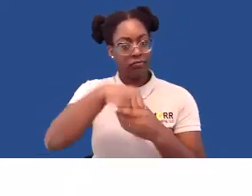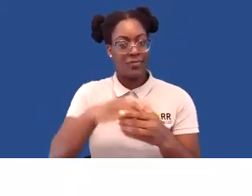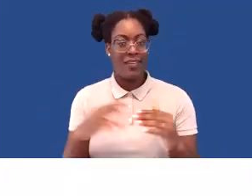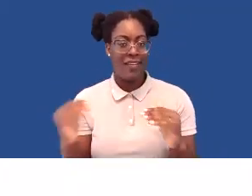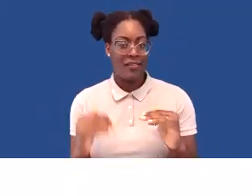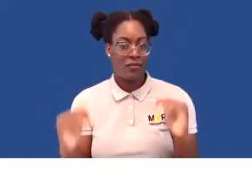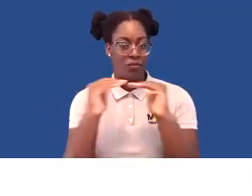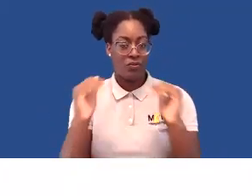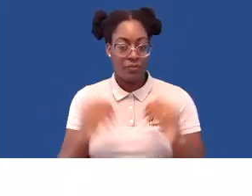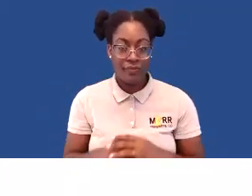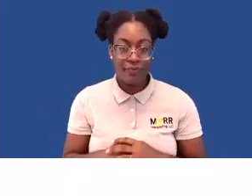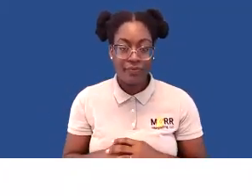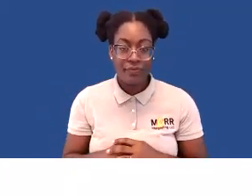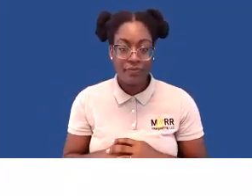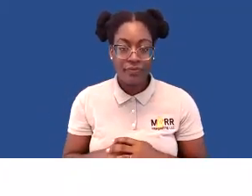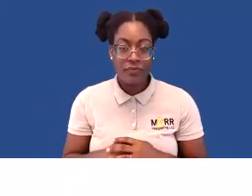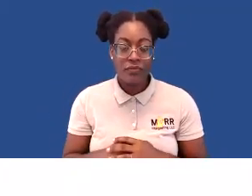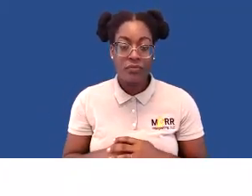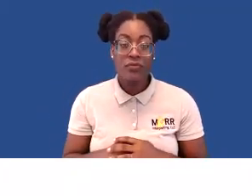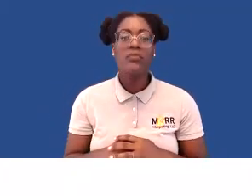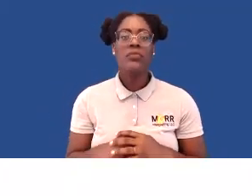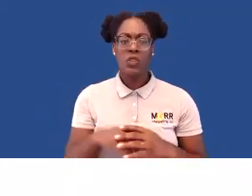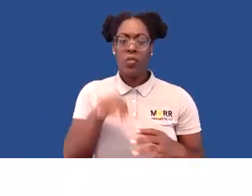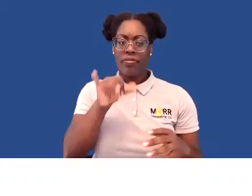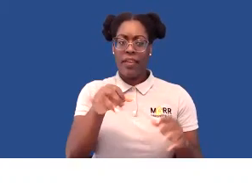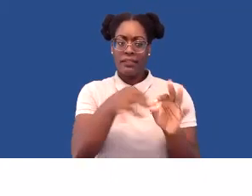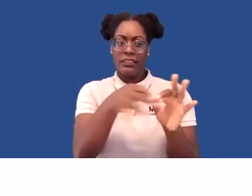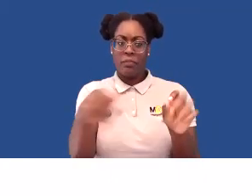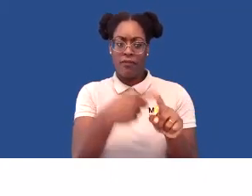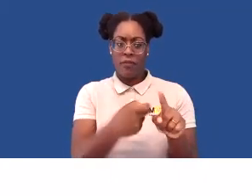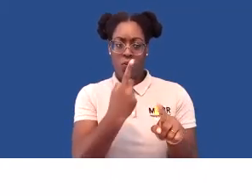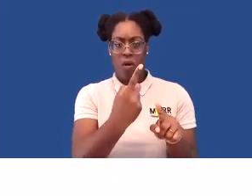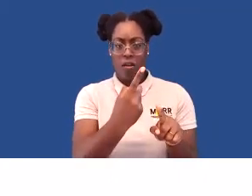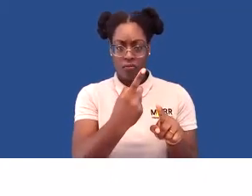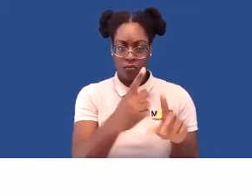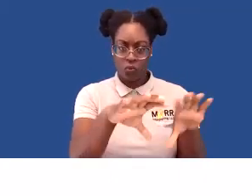know that this is a common thread throughout interdisciplinary research in this area.